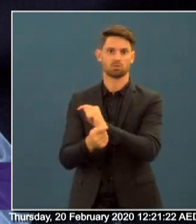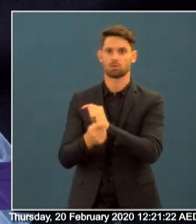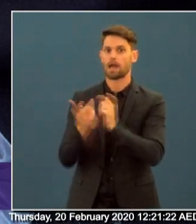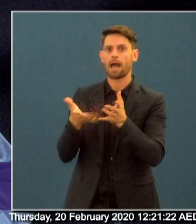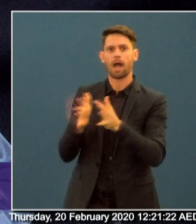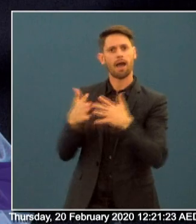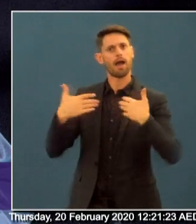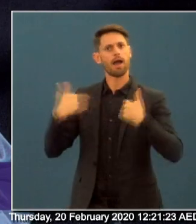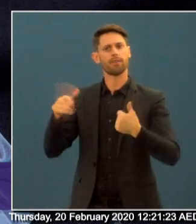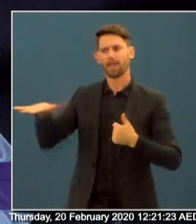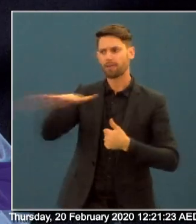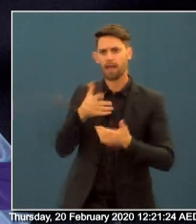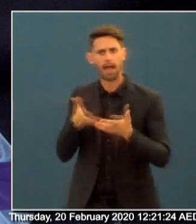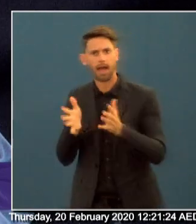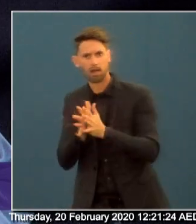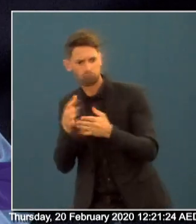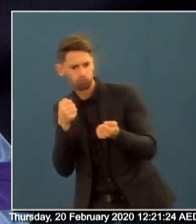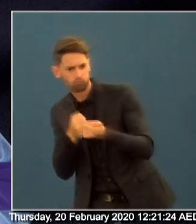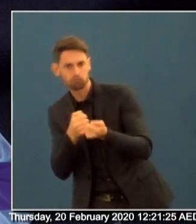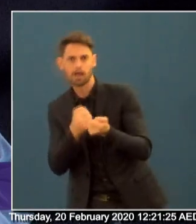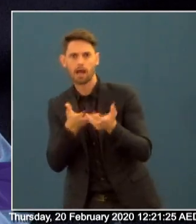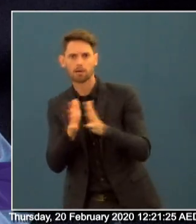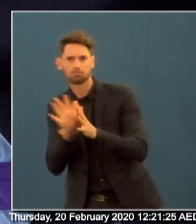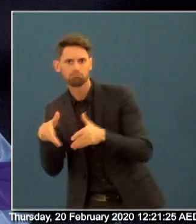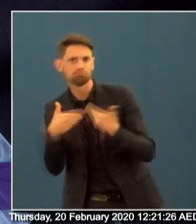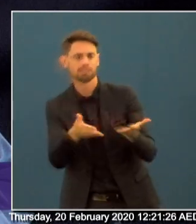we need innovation across a range of areas, including in education